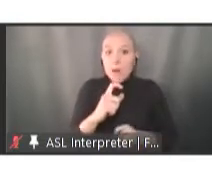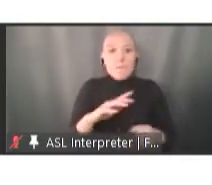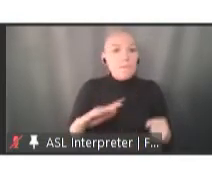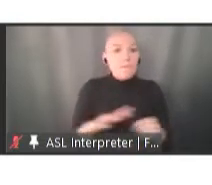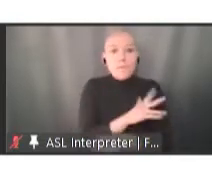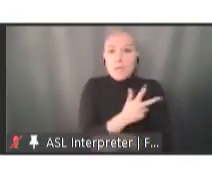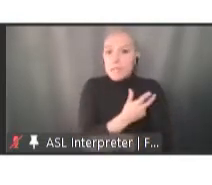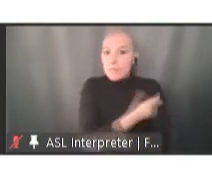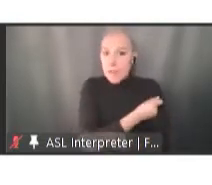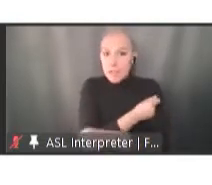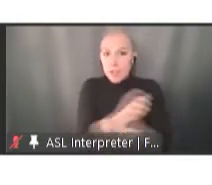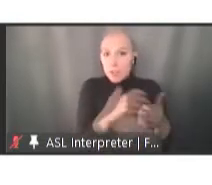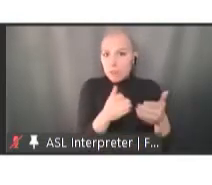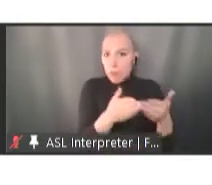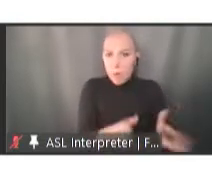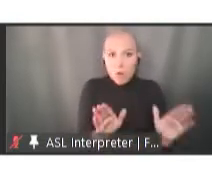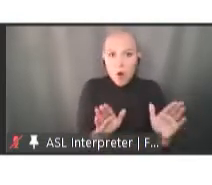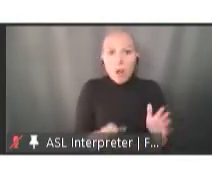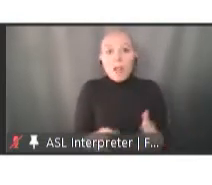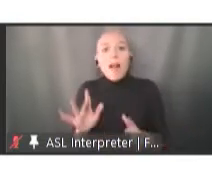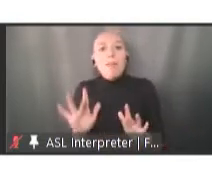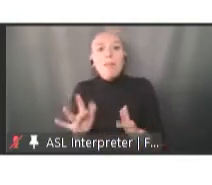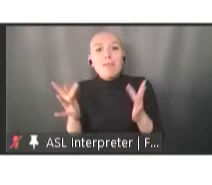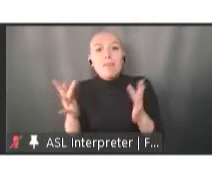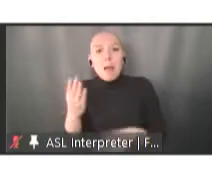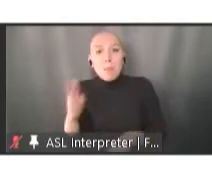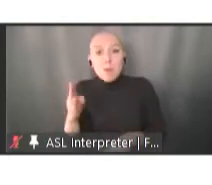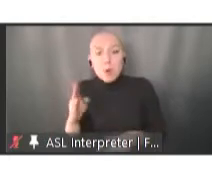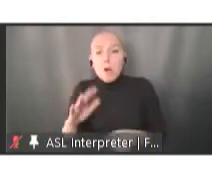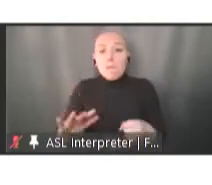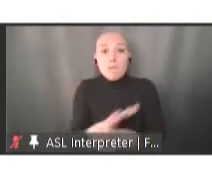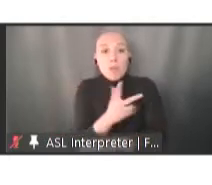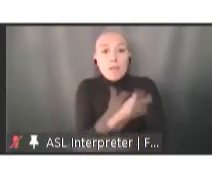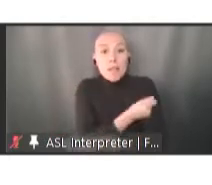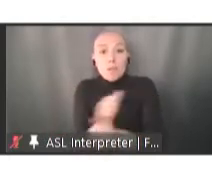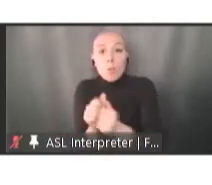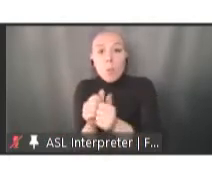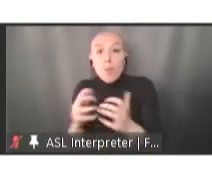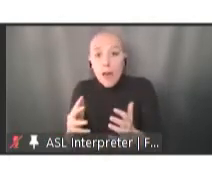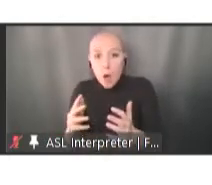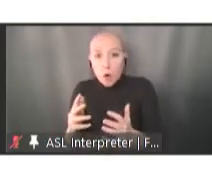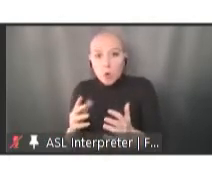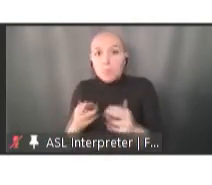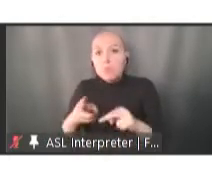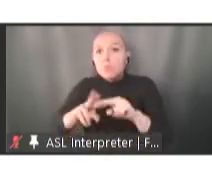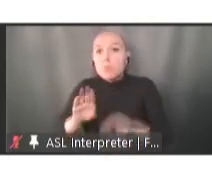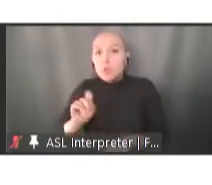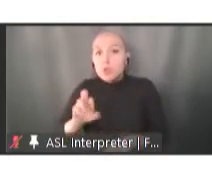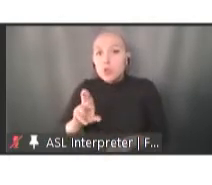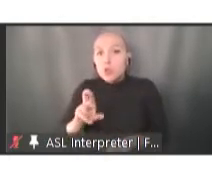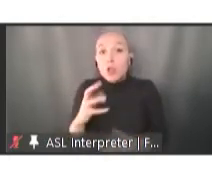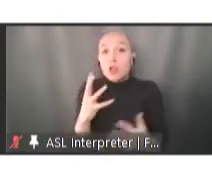in light blue and with booster doses in dark blue. The colors in the background of the graph show the